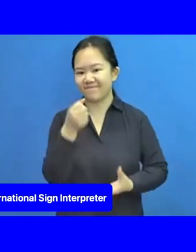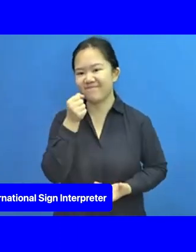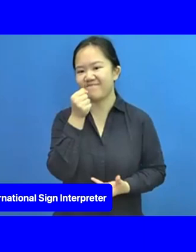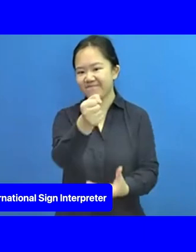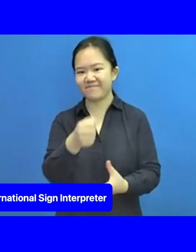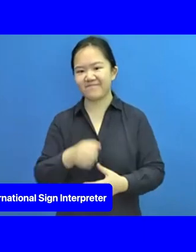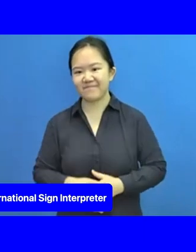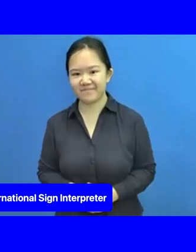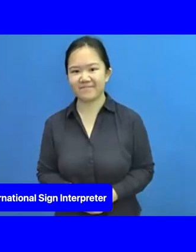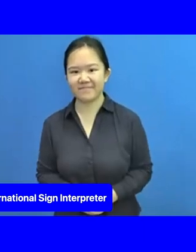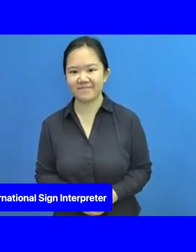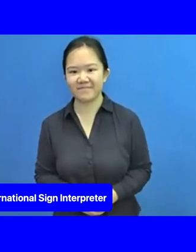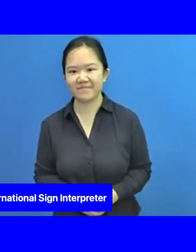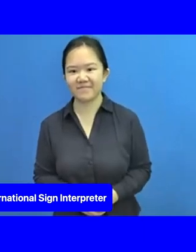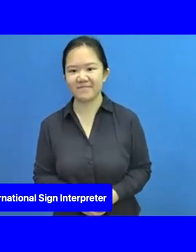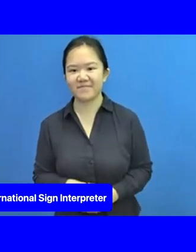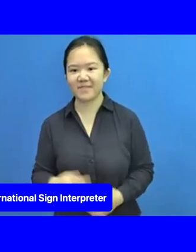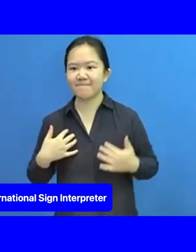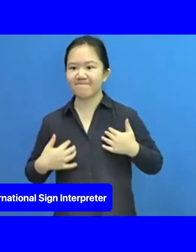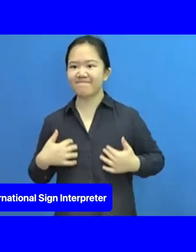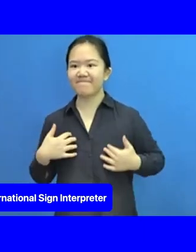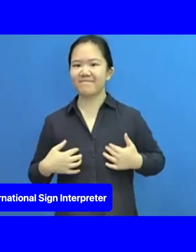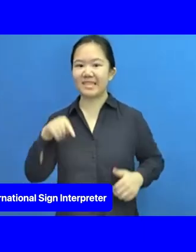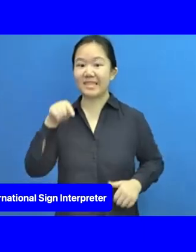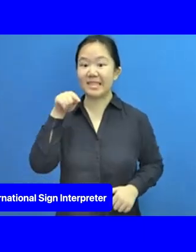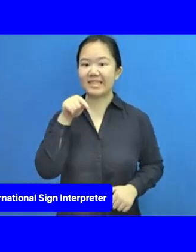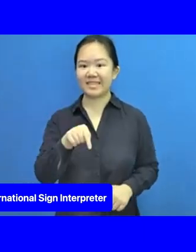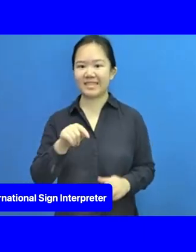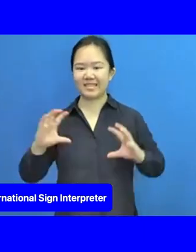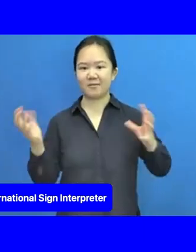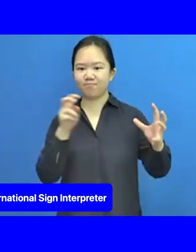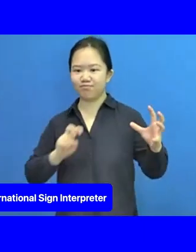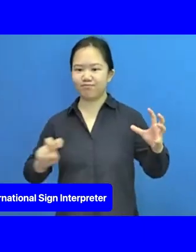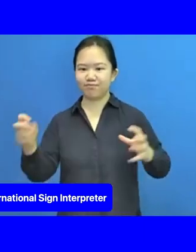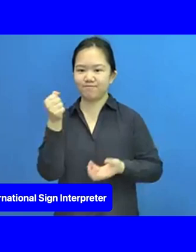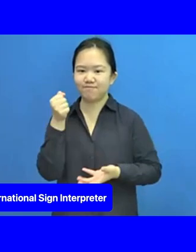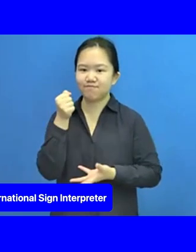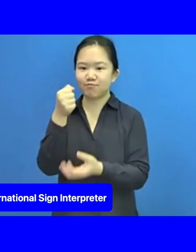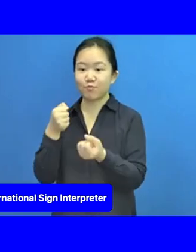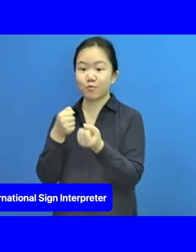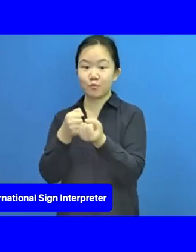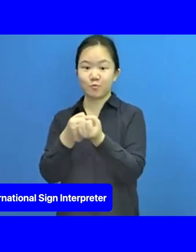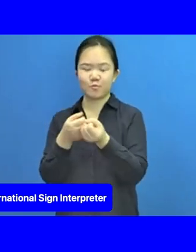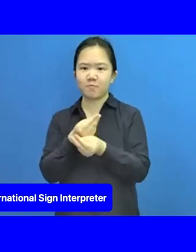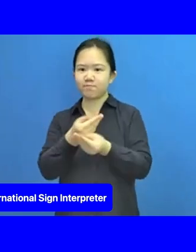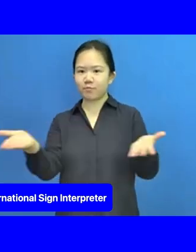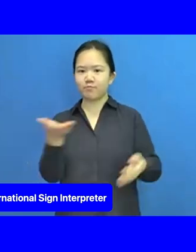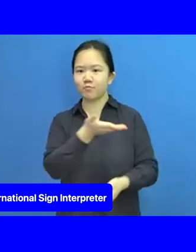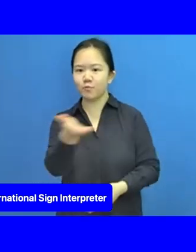to the totality of the Performing Europe project. So we're looking forward to give an opportunity